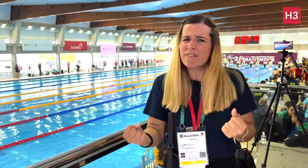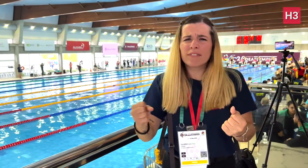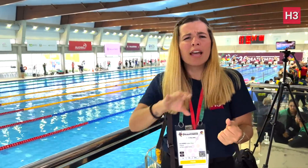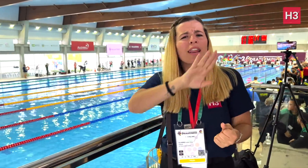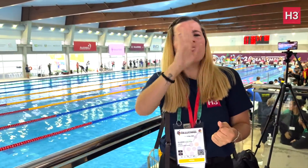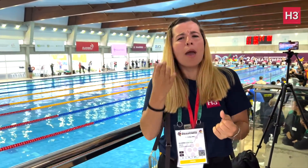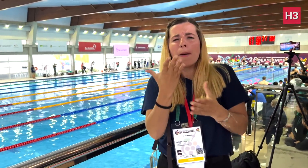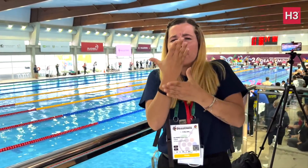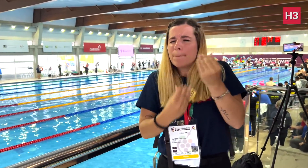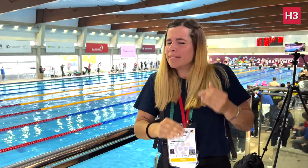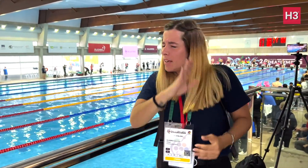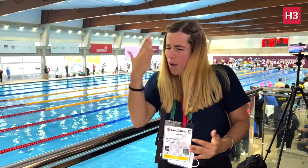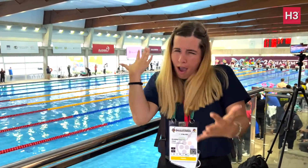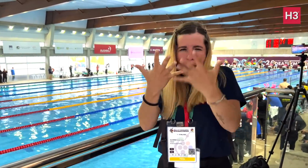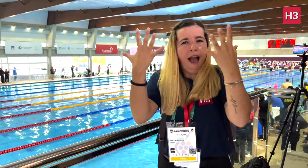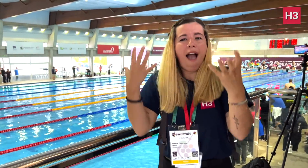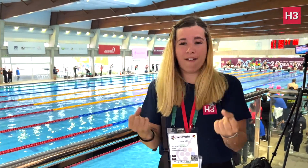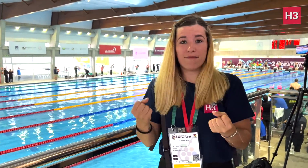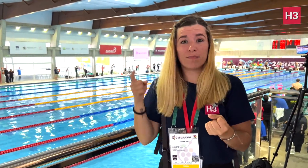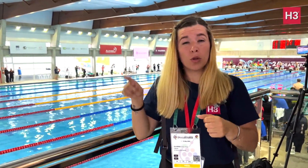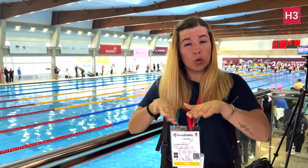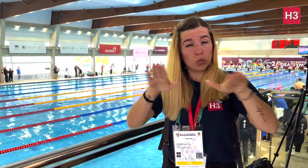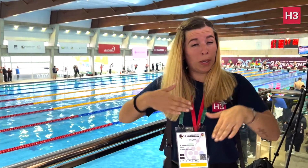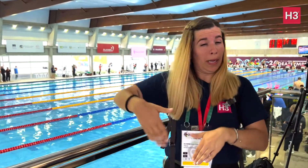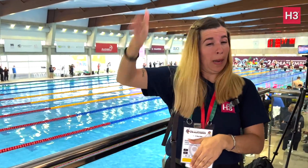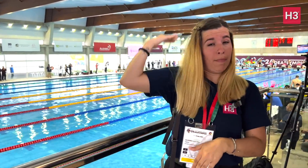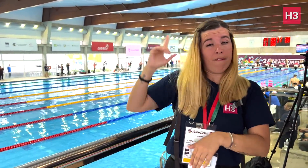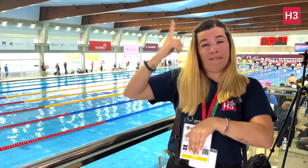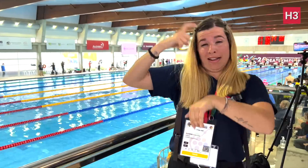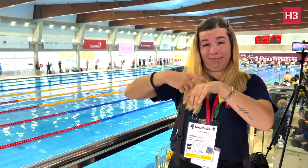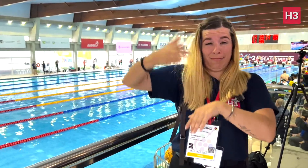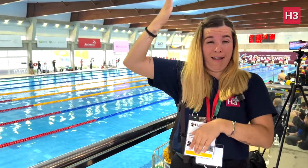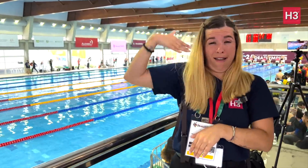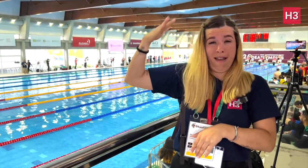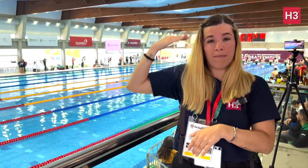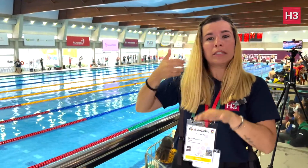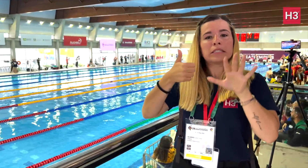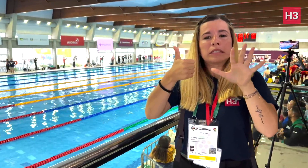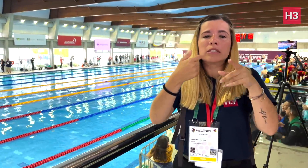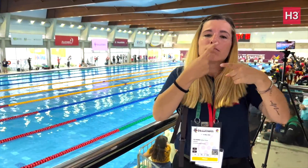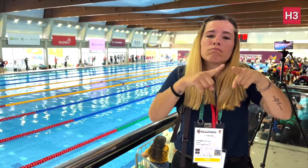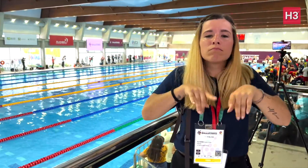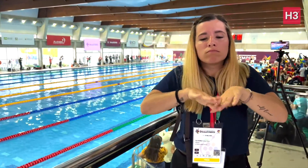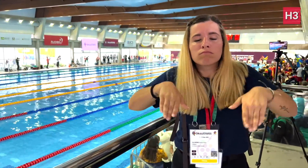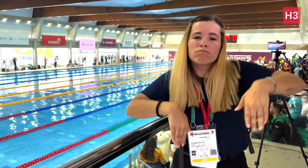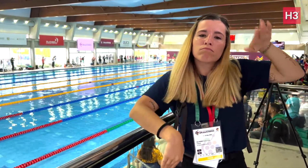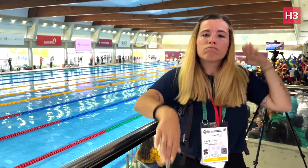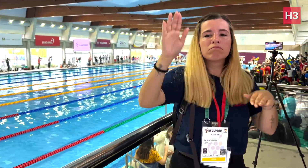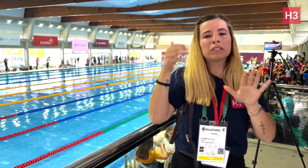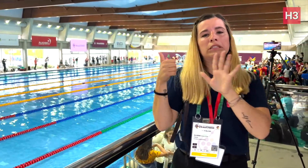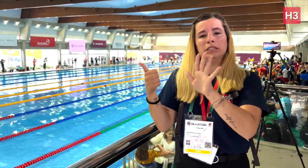Only six swimming events were introduced at that time. Over time, more swimming events were added to the Deaflympics. The swimming program